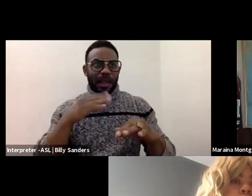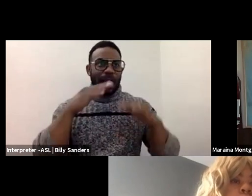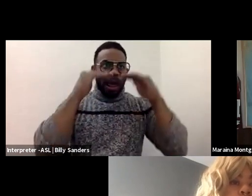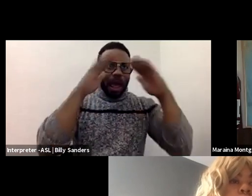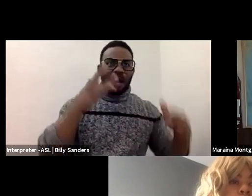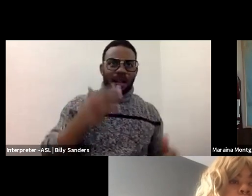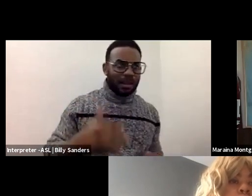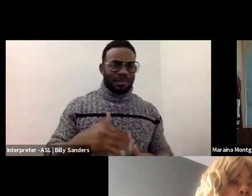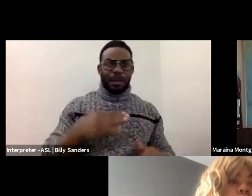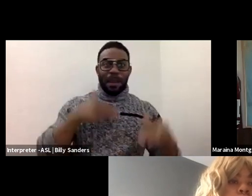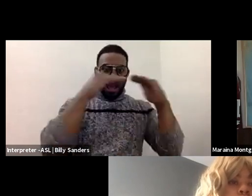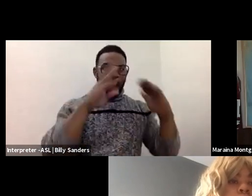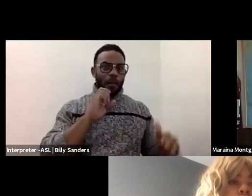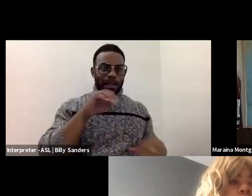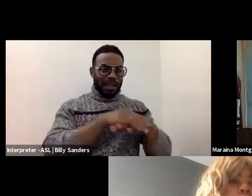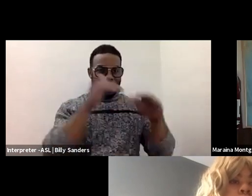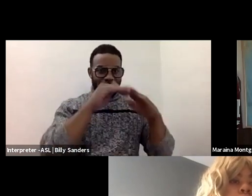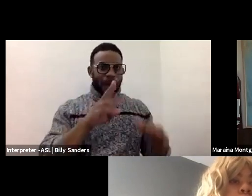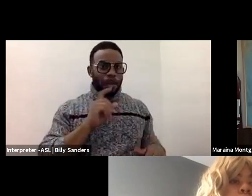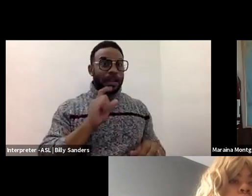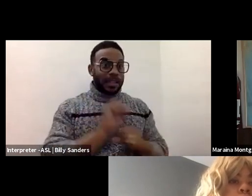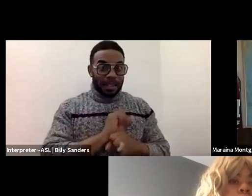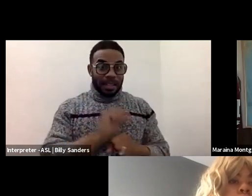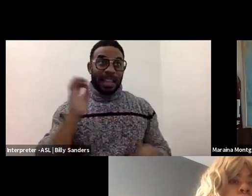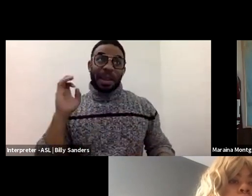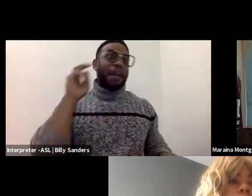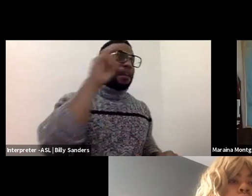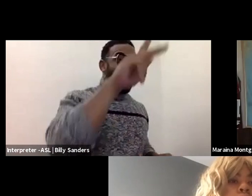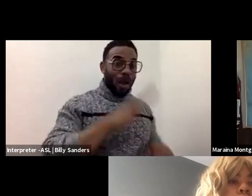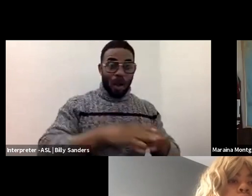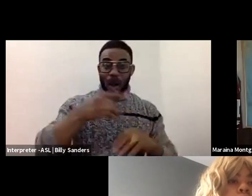My house was the English house, but it is literally in the back on gravel, which made